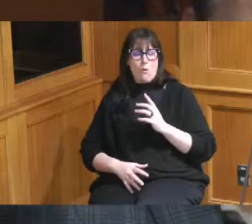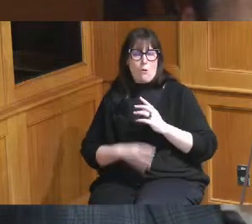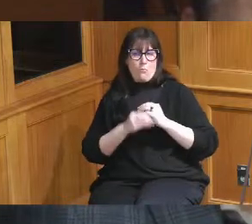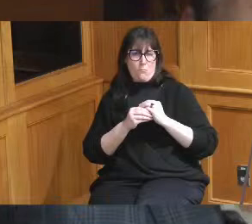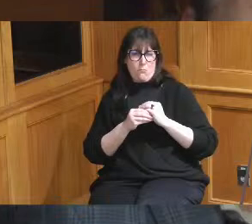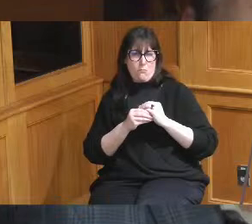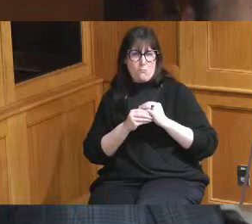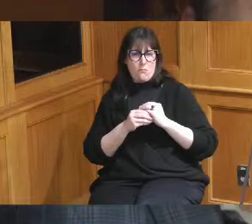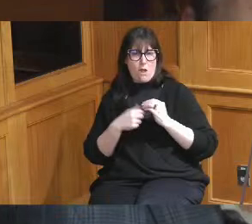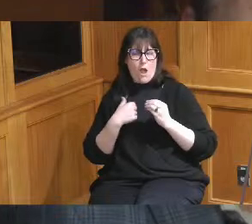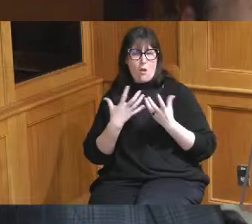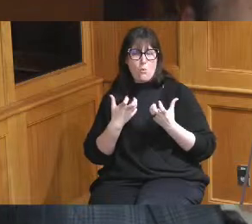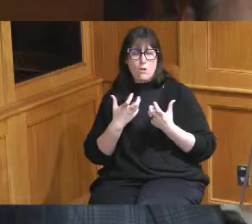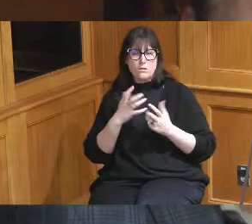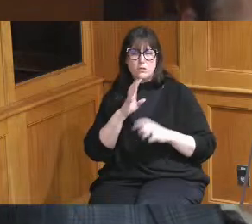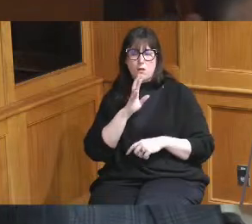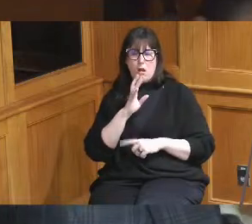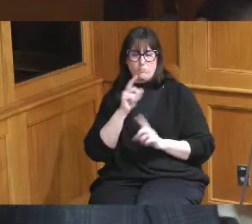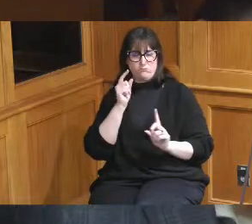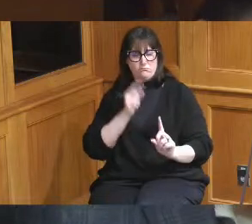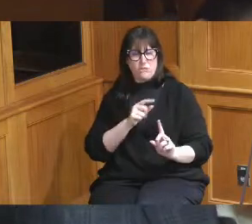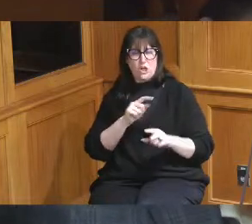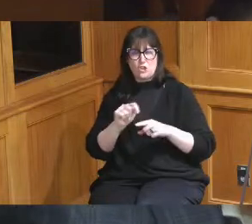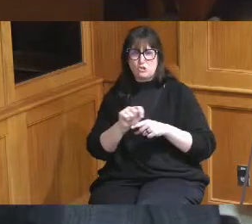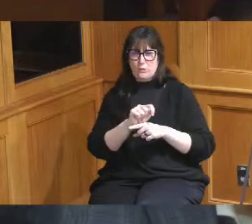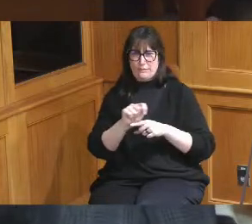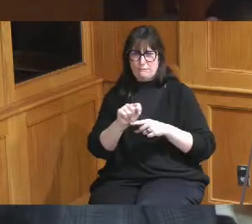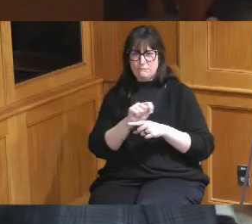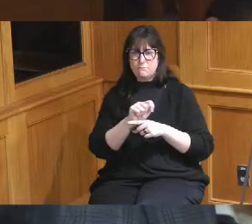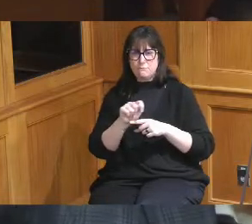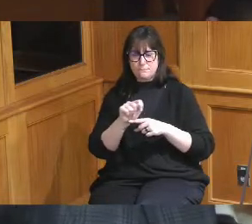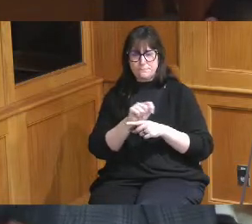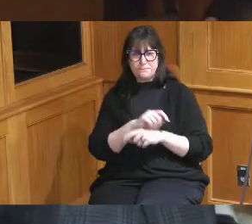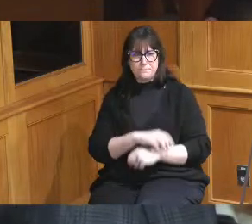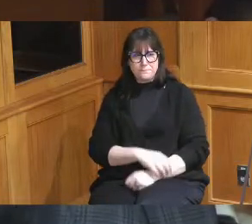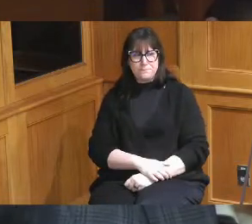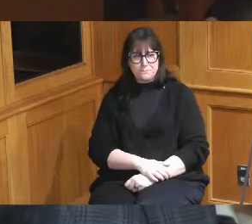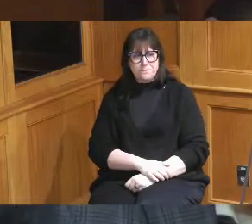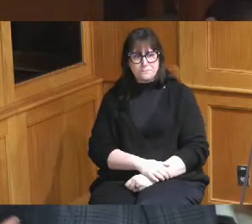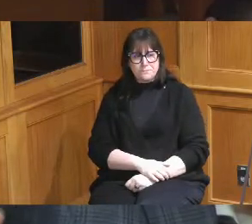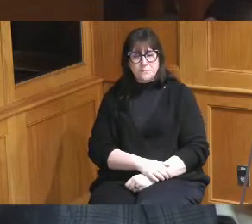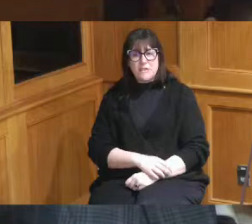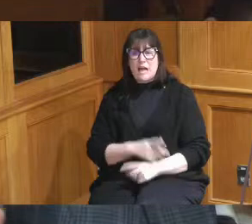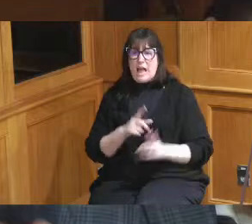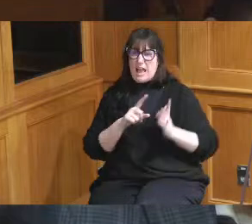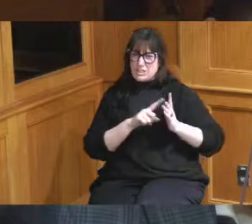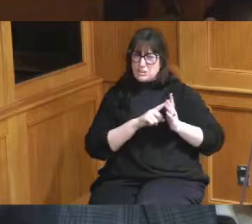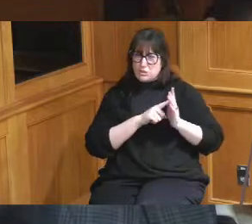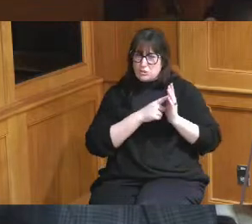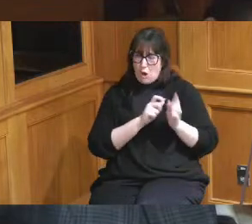the training and one of the things I have been focused on we started it with Covid but really